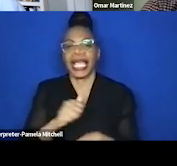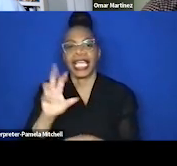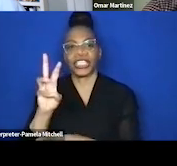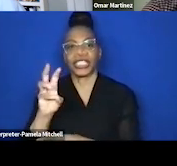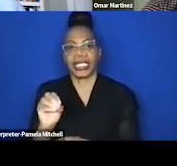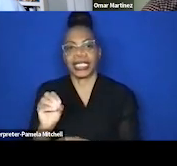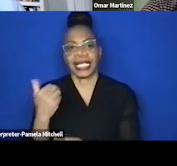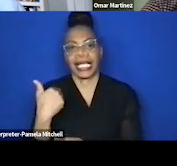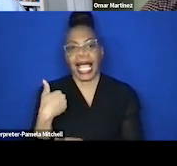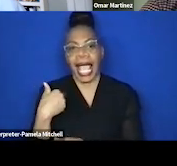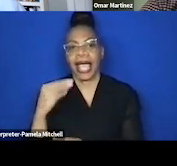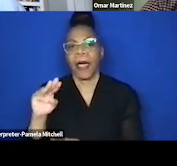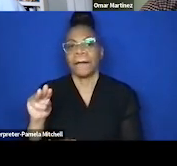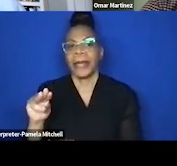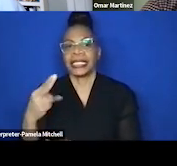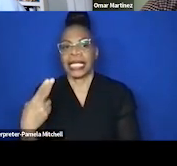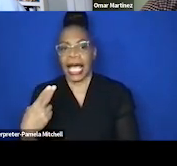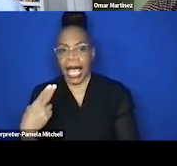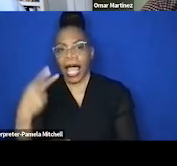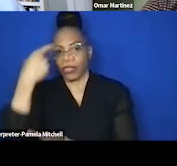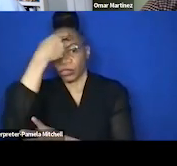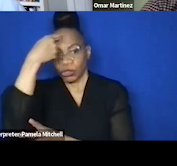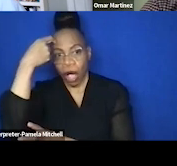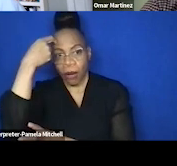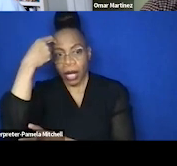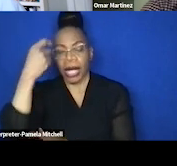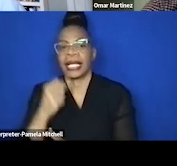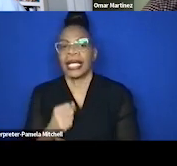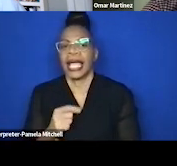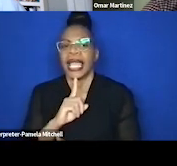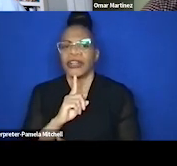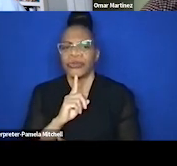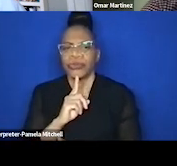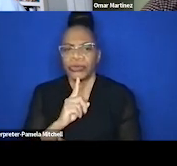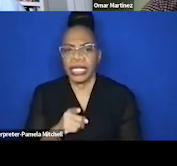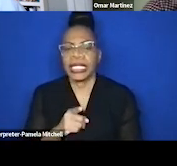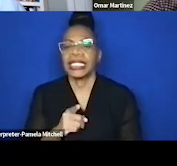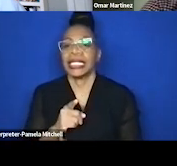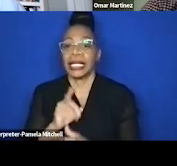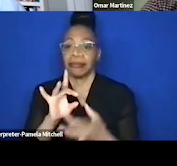Had mental health traumas. And was really deep in the weeds when it comes to homelessness.